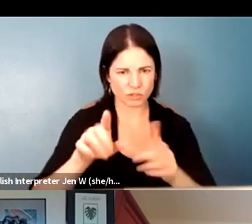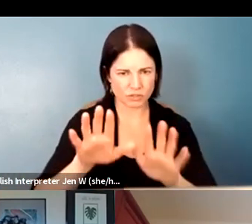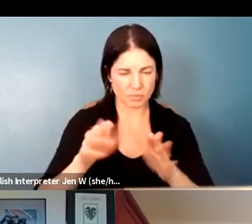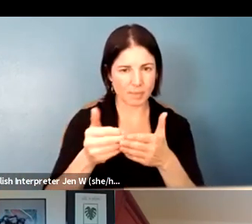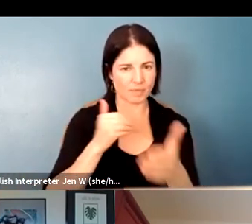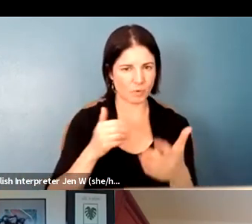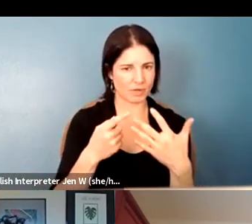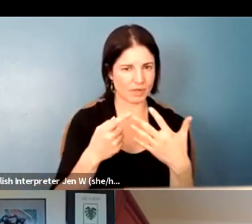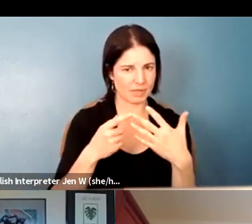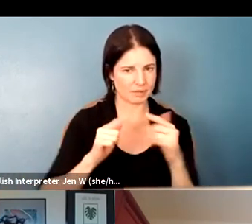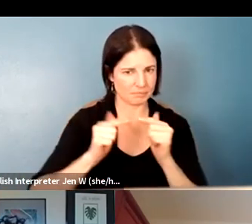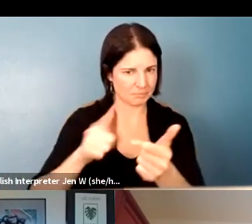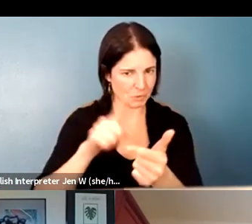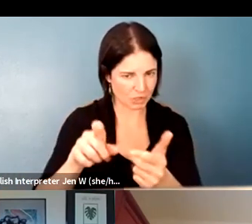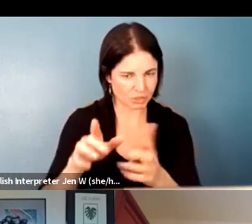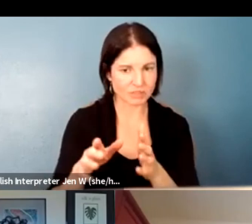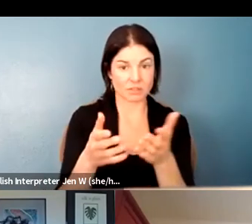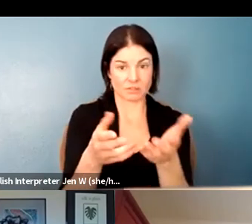to say in this moment before we begin